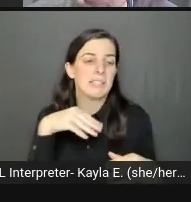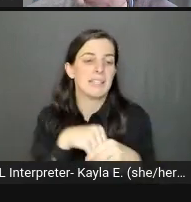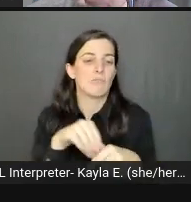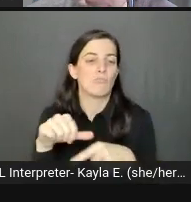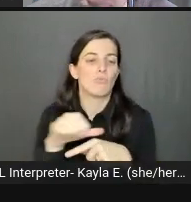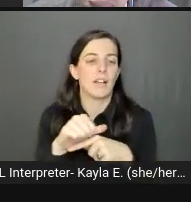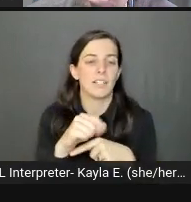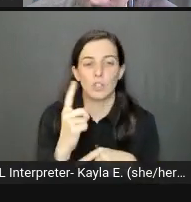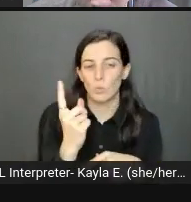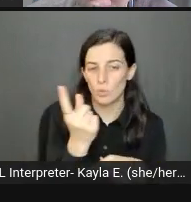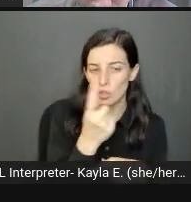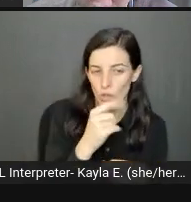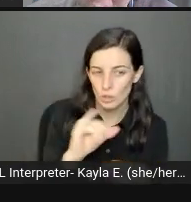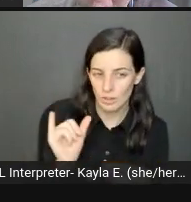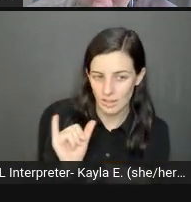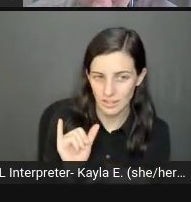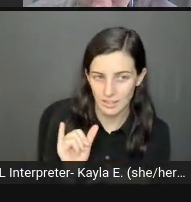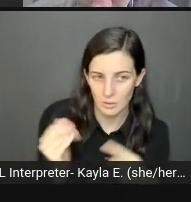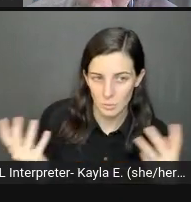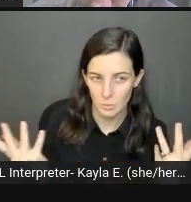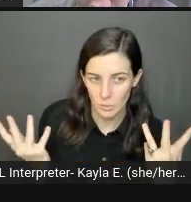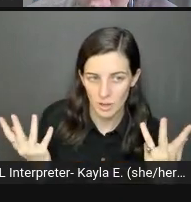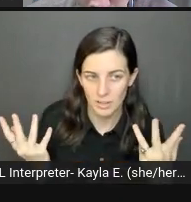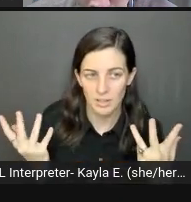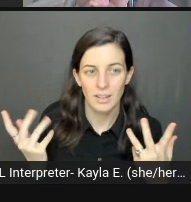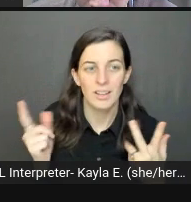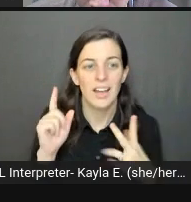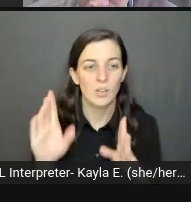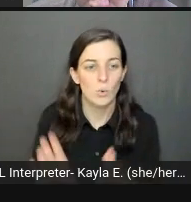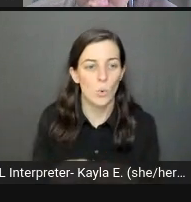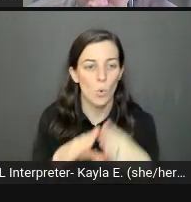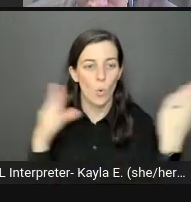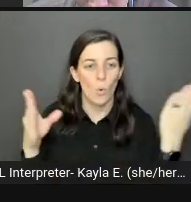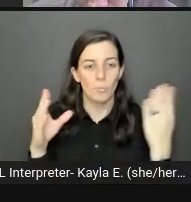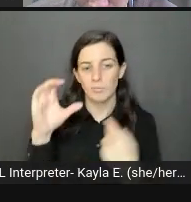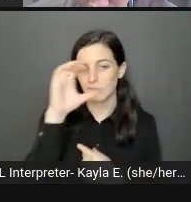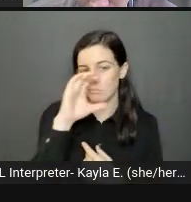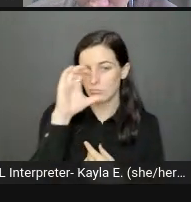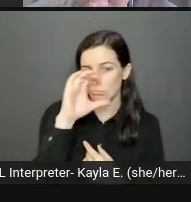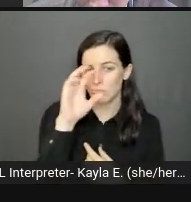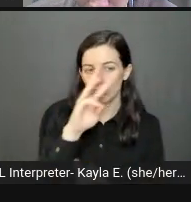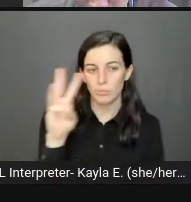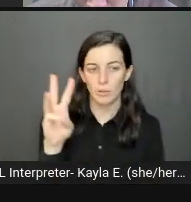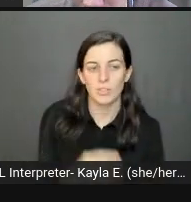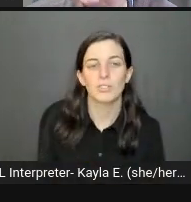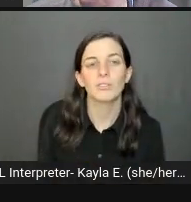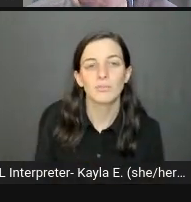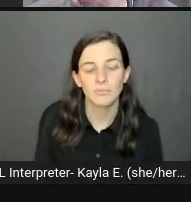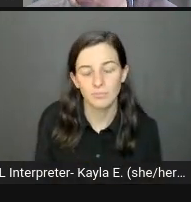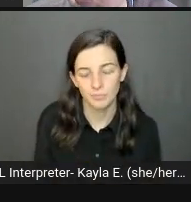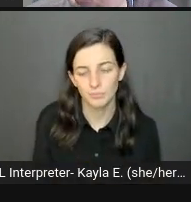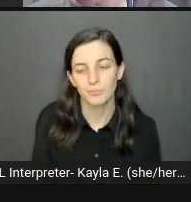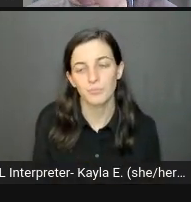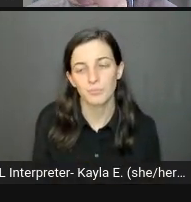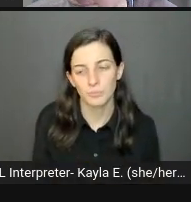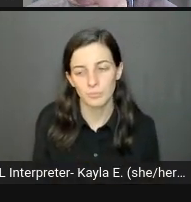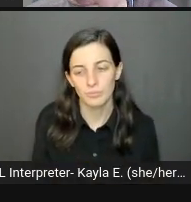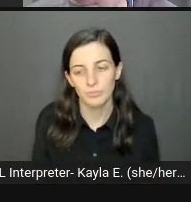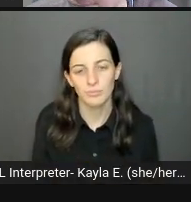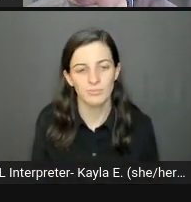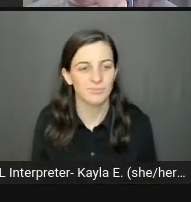Now let me just open my browser so that we could test out a website